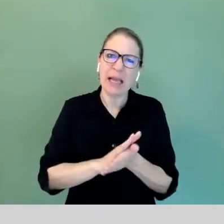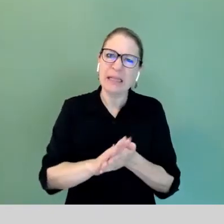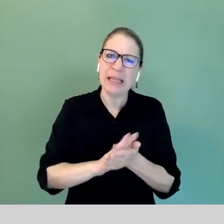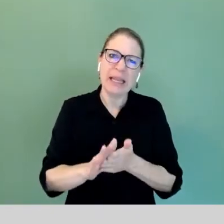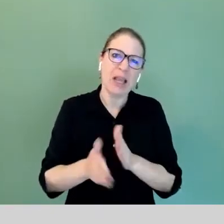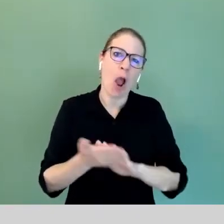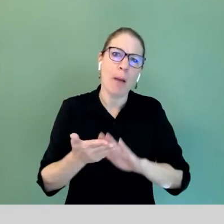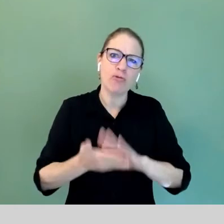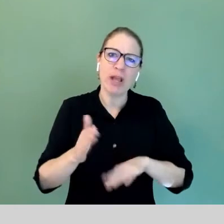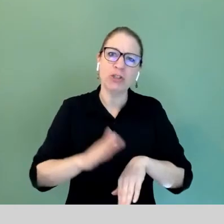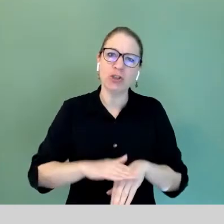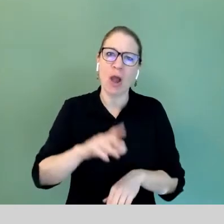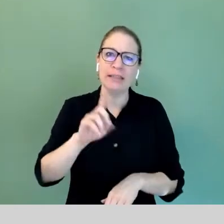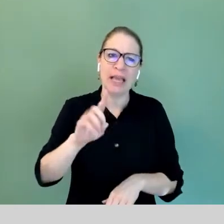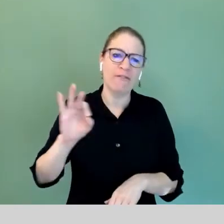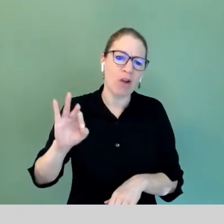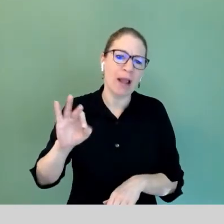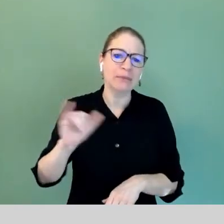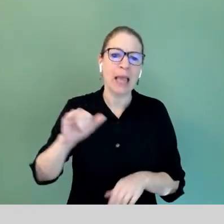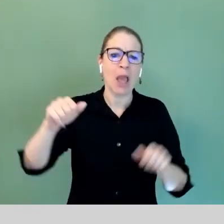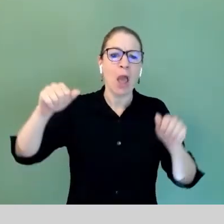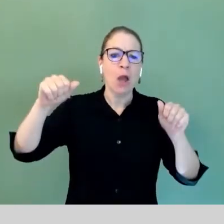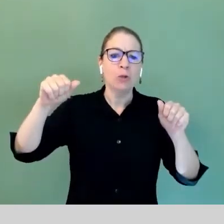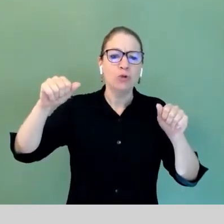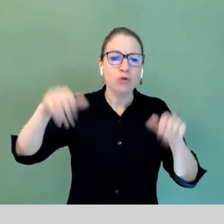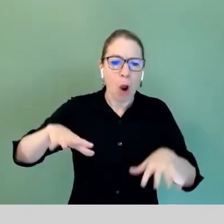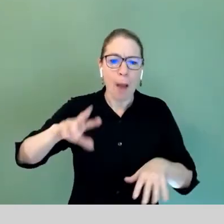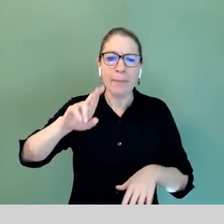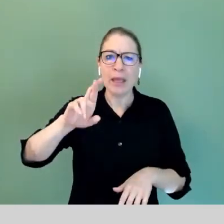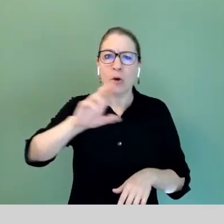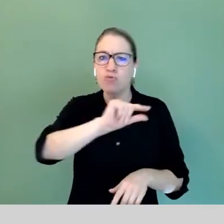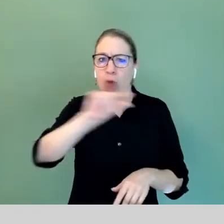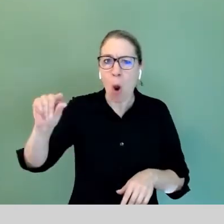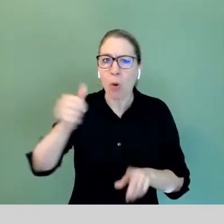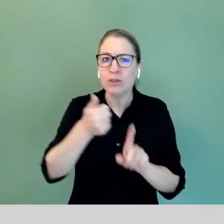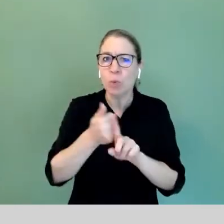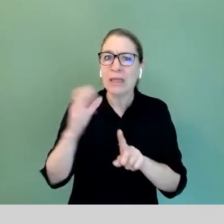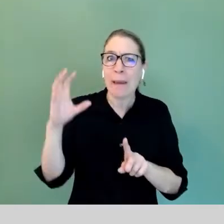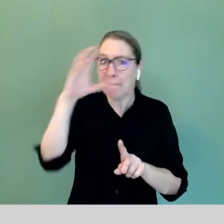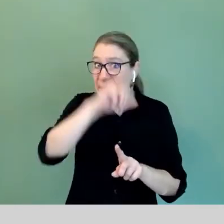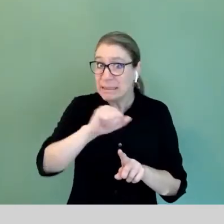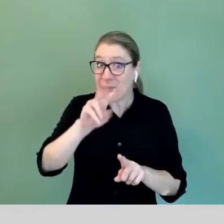on dataframes, like dropping rows with missing values, coding strings as numeric values, et cetera, et cetera,